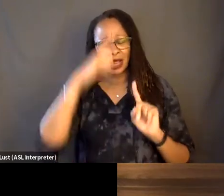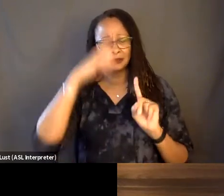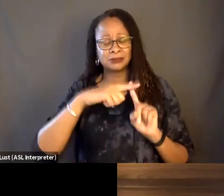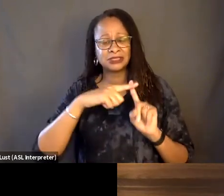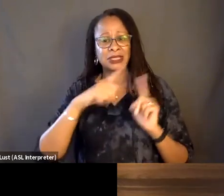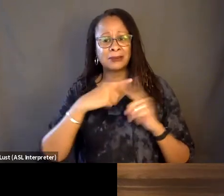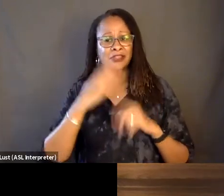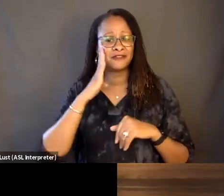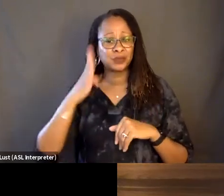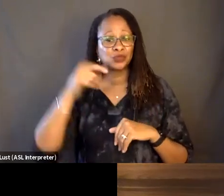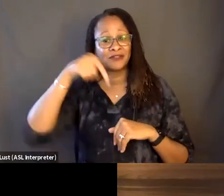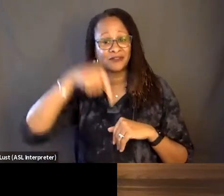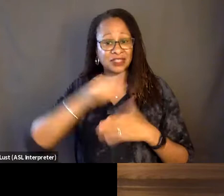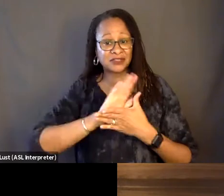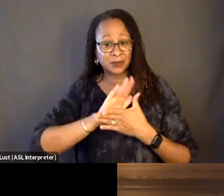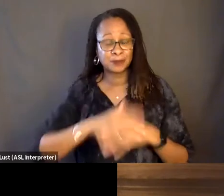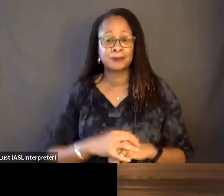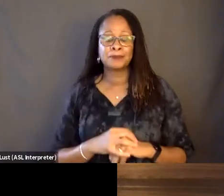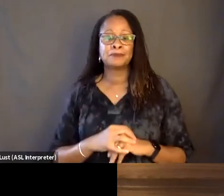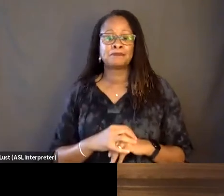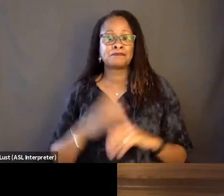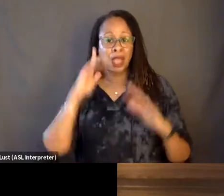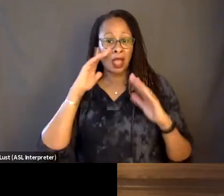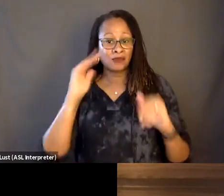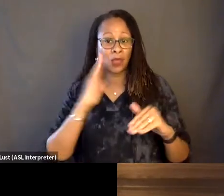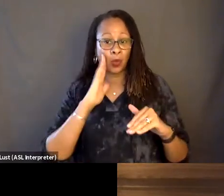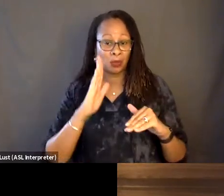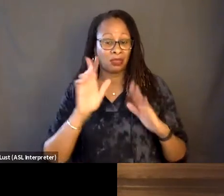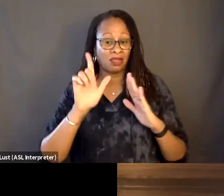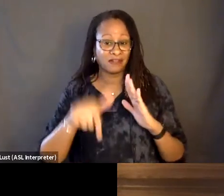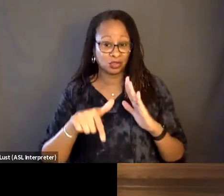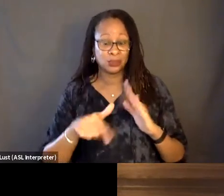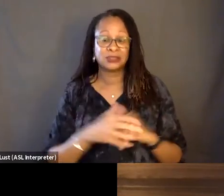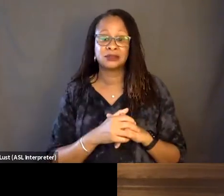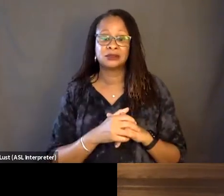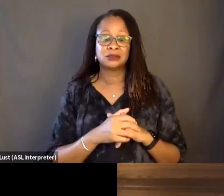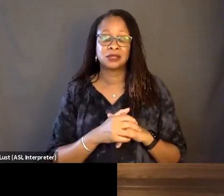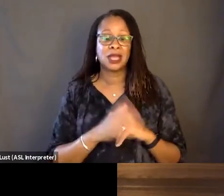And hopefully, it will eventually wind up